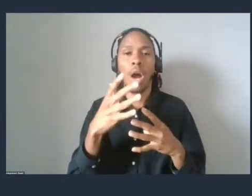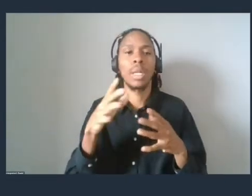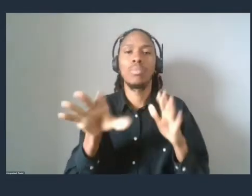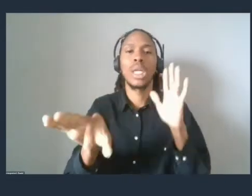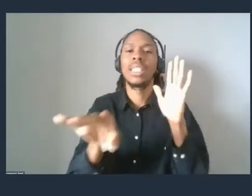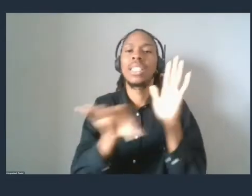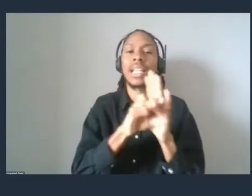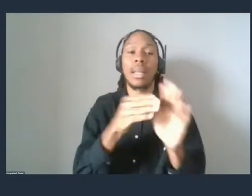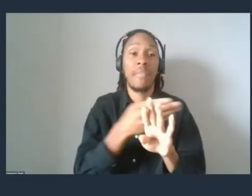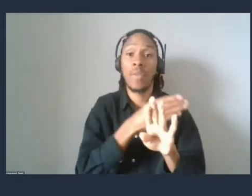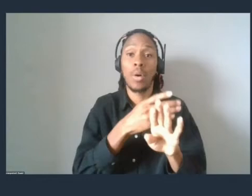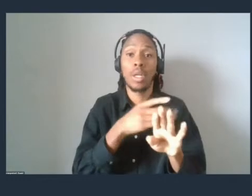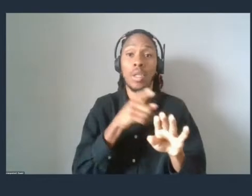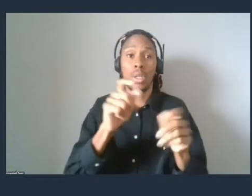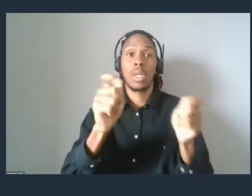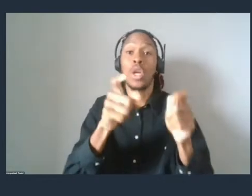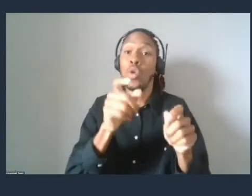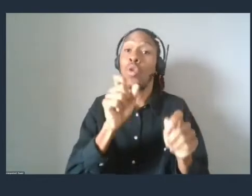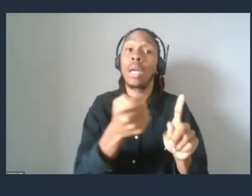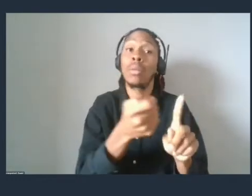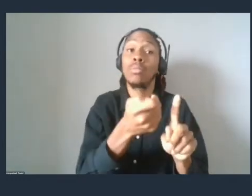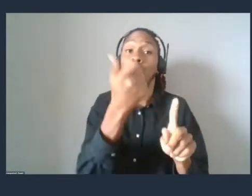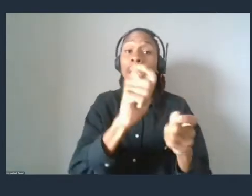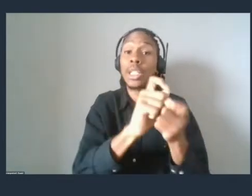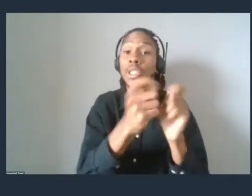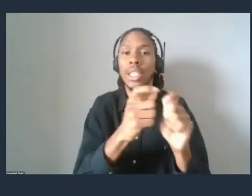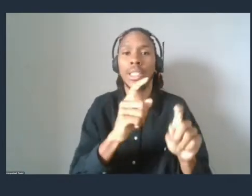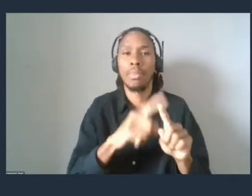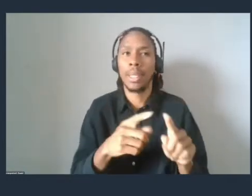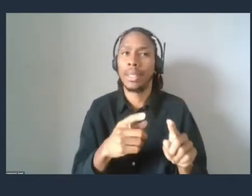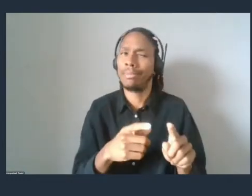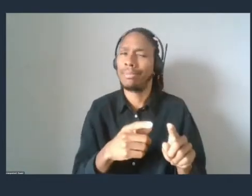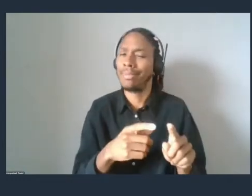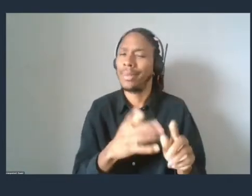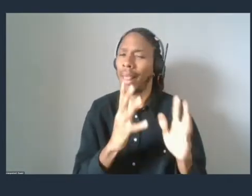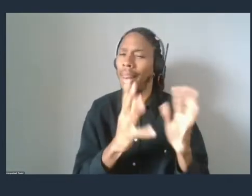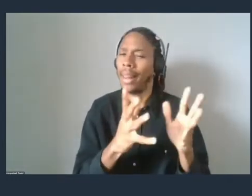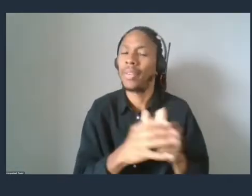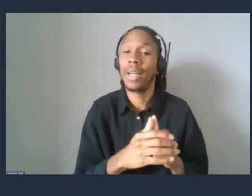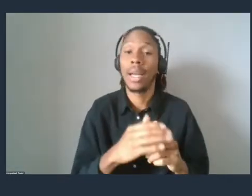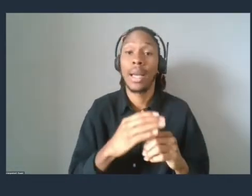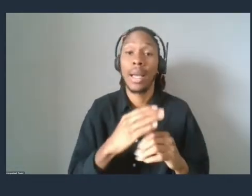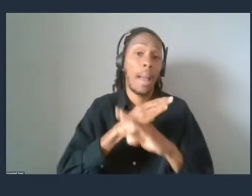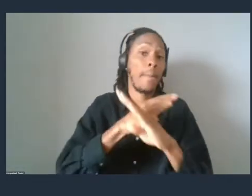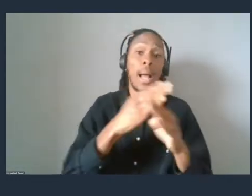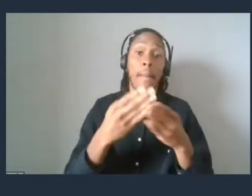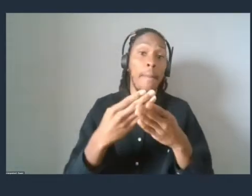Of course you can opt out of it, but it's rare that you wouldn't want it. Block Public Access is a way to block